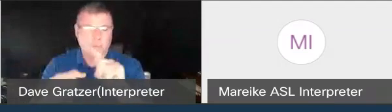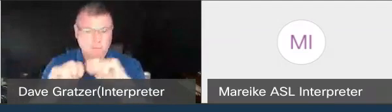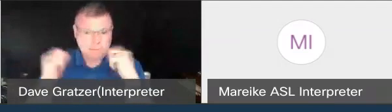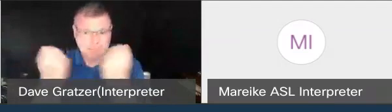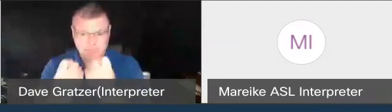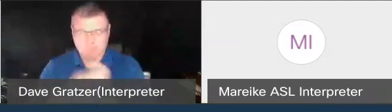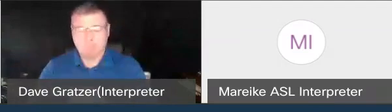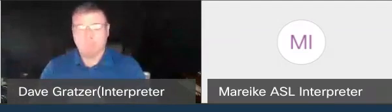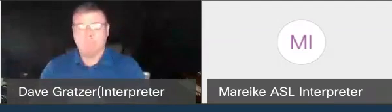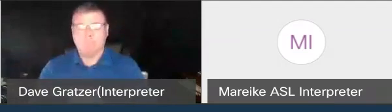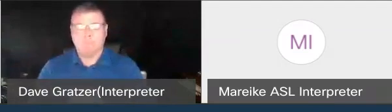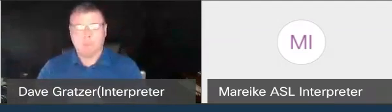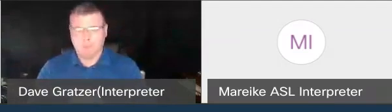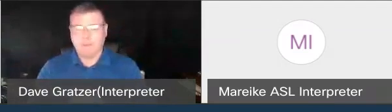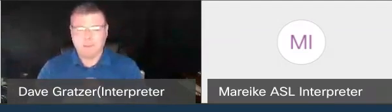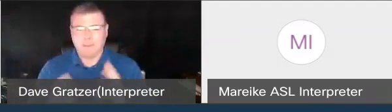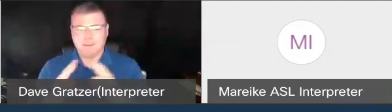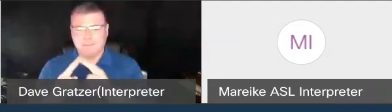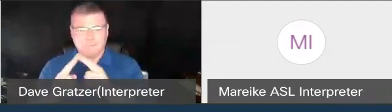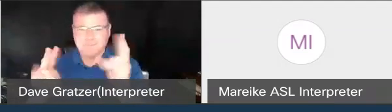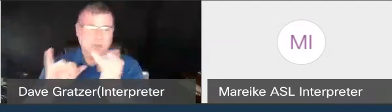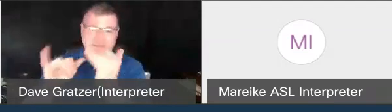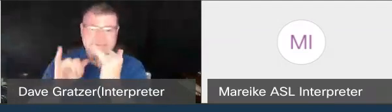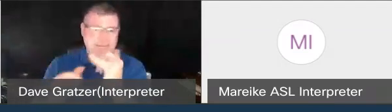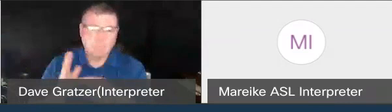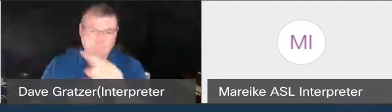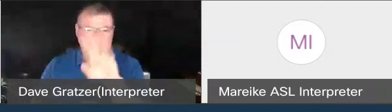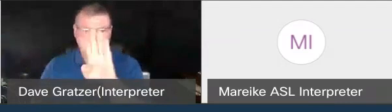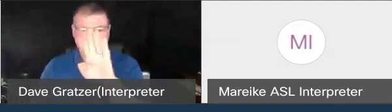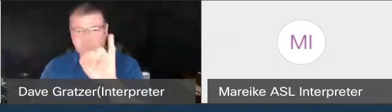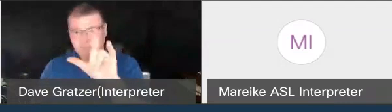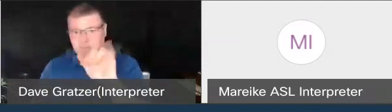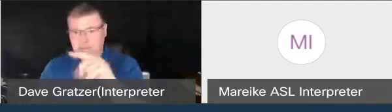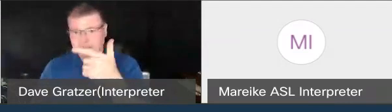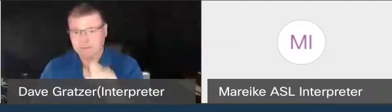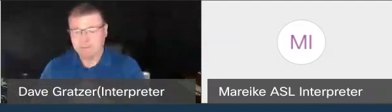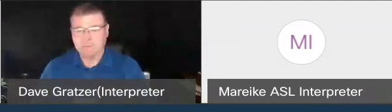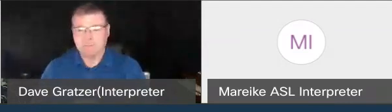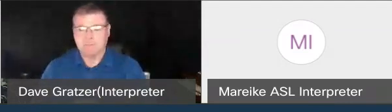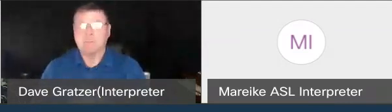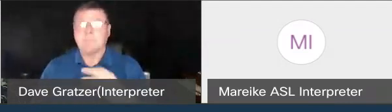So, they're very similar to what Billings is doing. Dunford: Yeah, we're fortunate here in San Diego